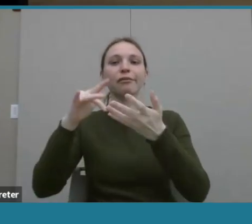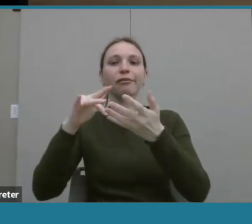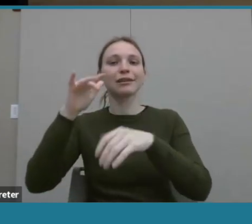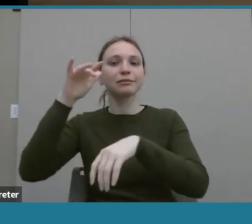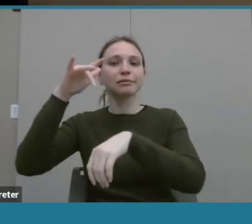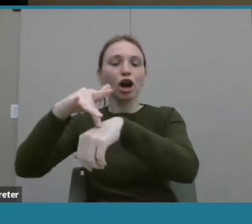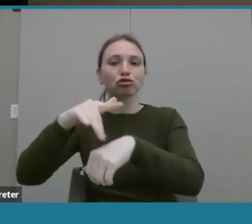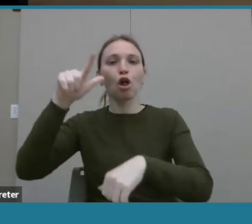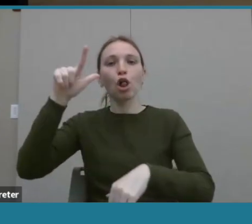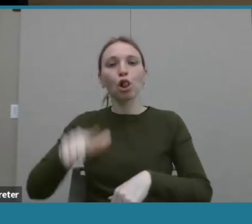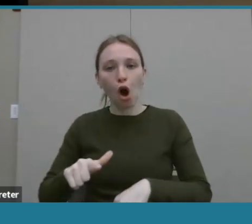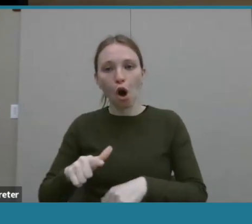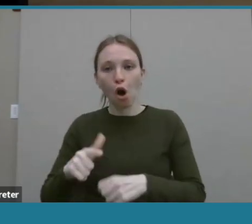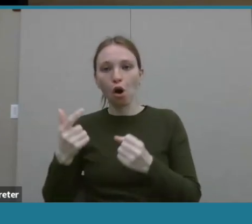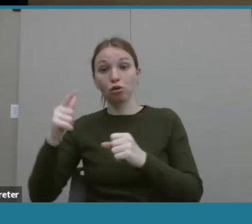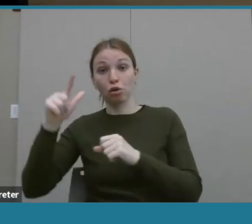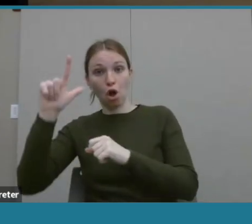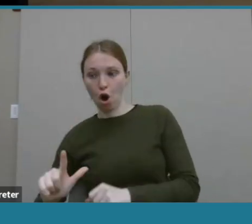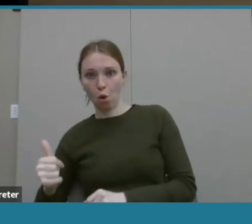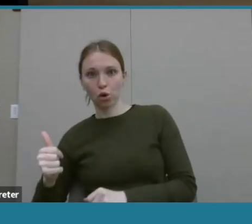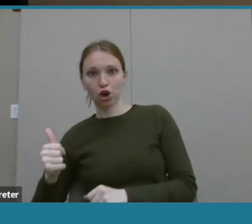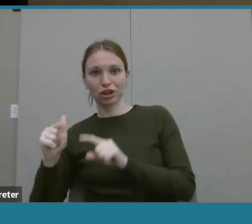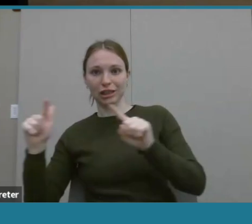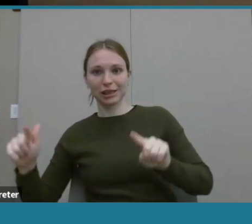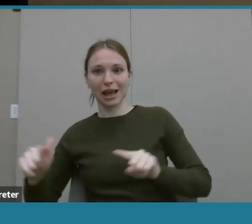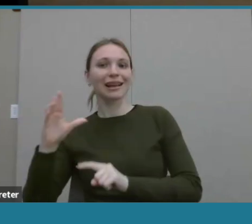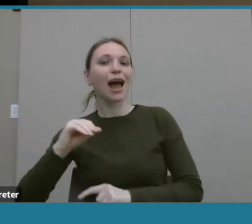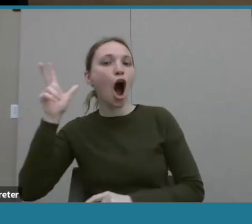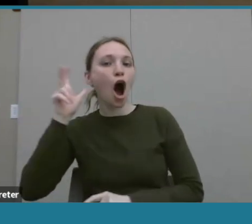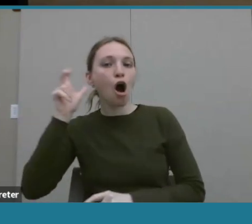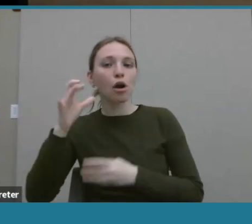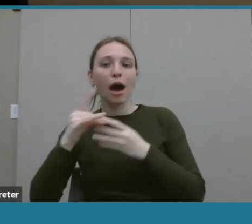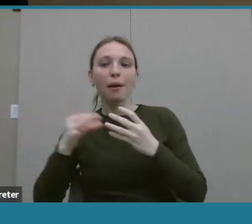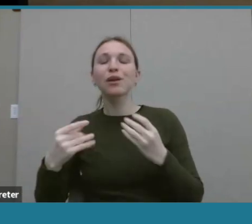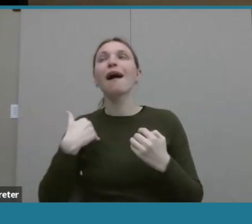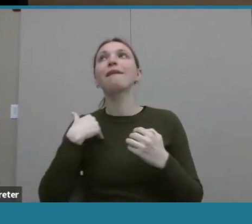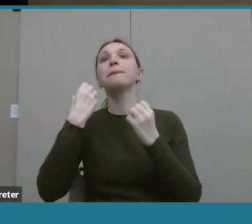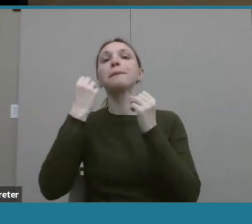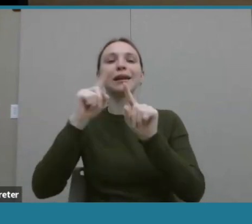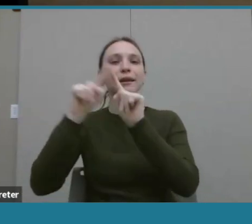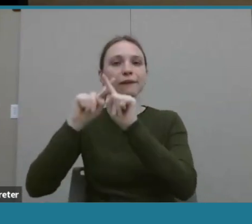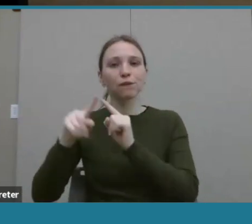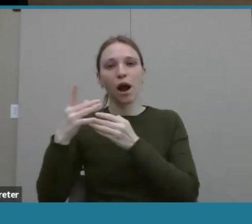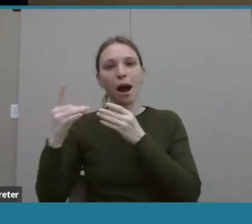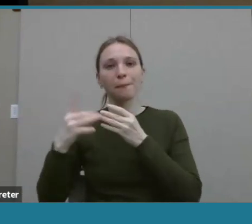low signs and audio option. To have all the options available and to realize Accessibility is for everyone.